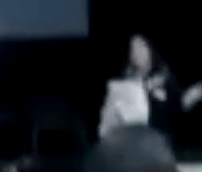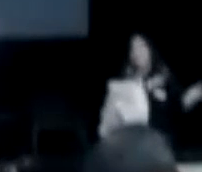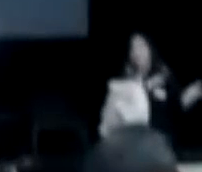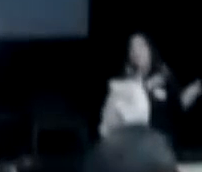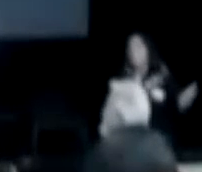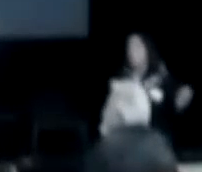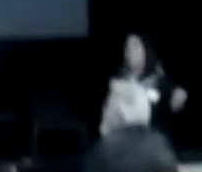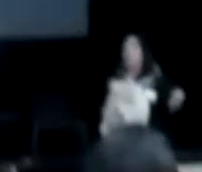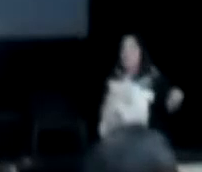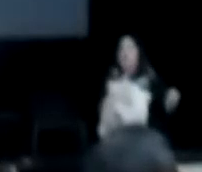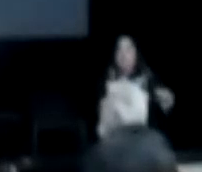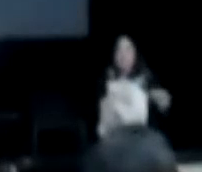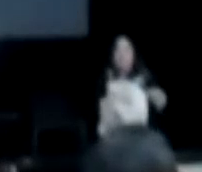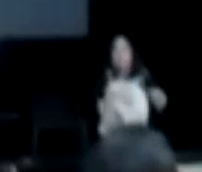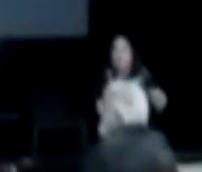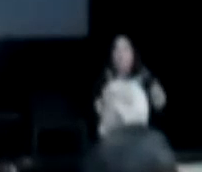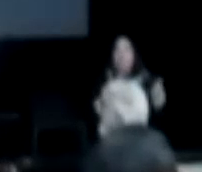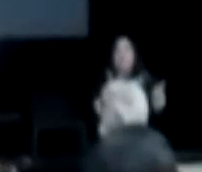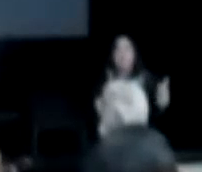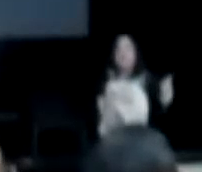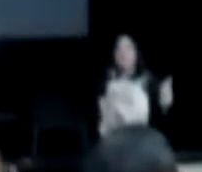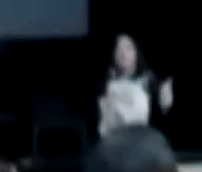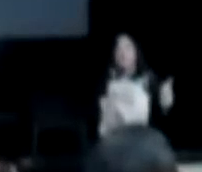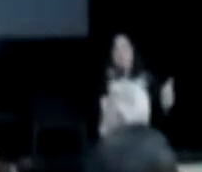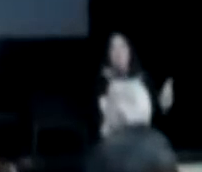online and we're trying to have the shared language between funding and